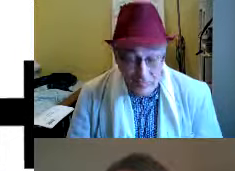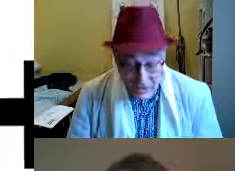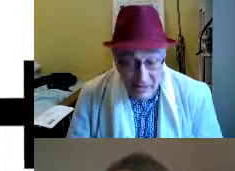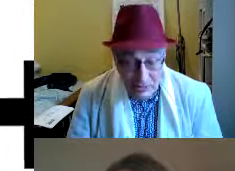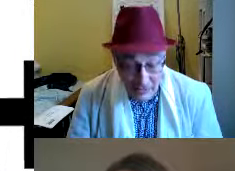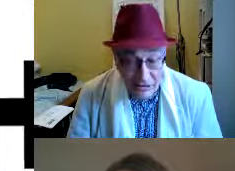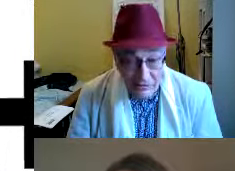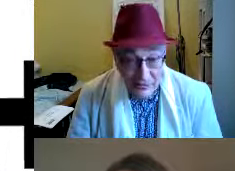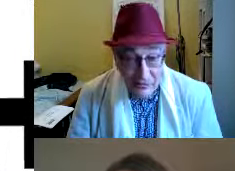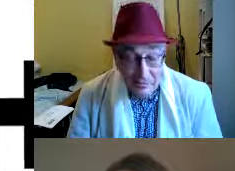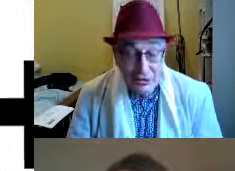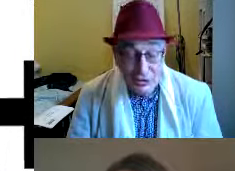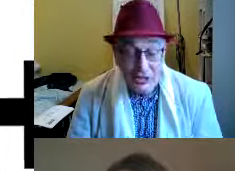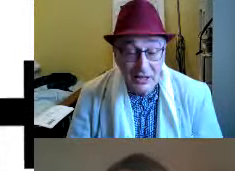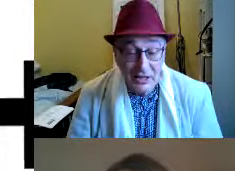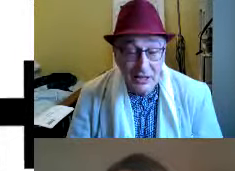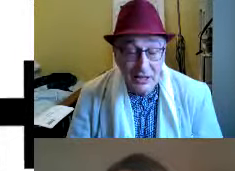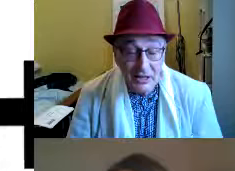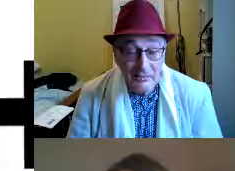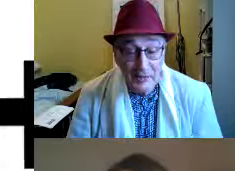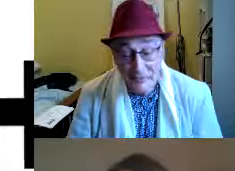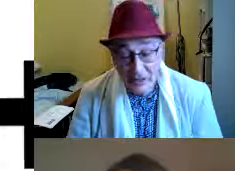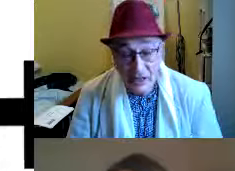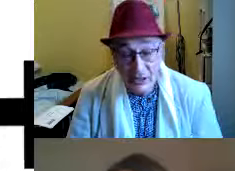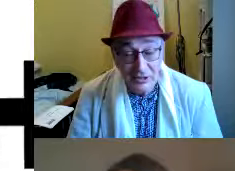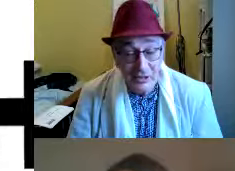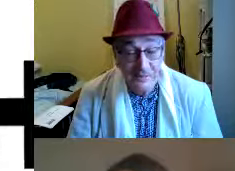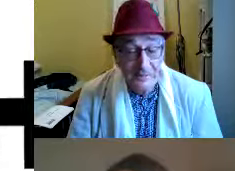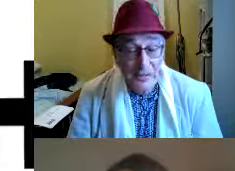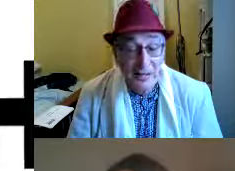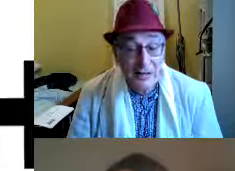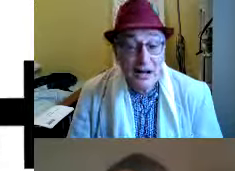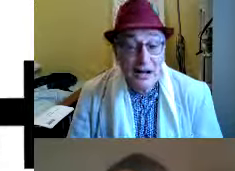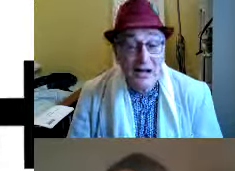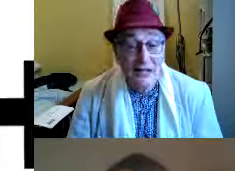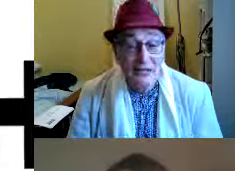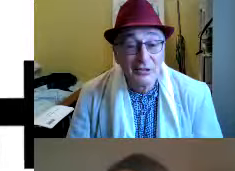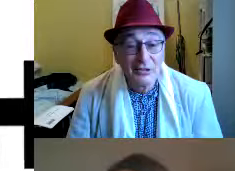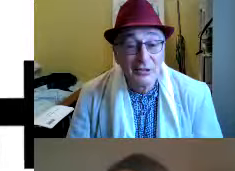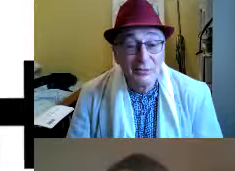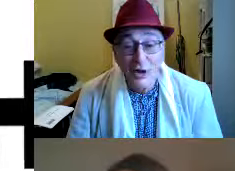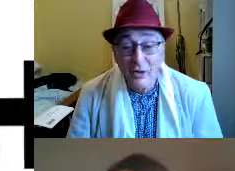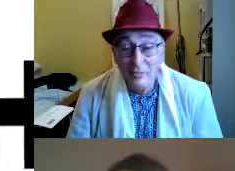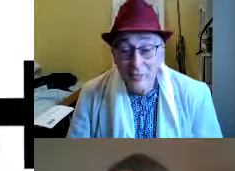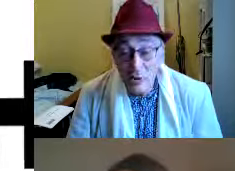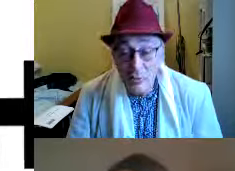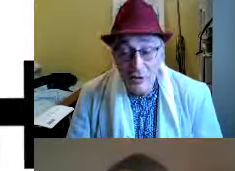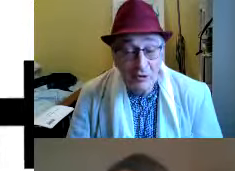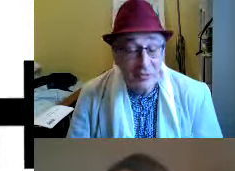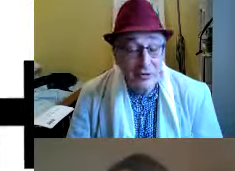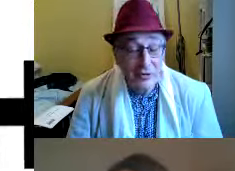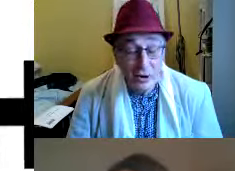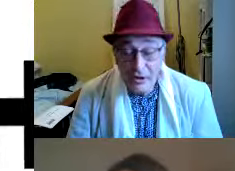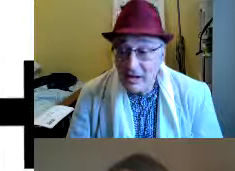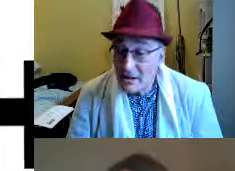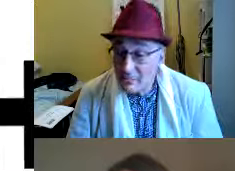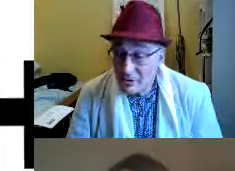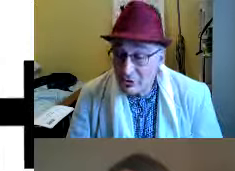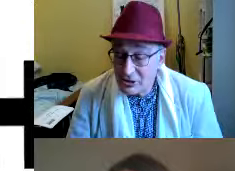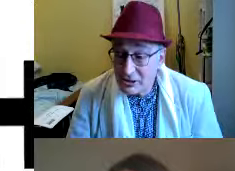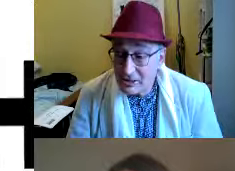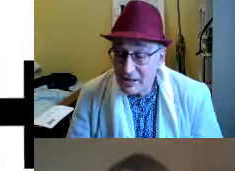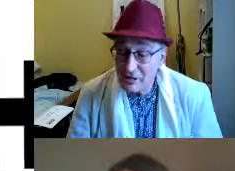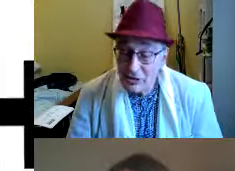there was a budget for producing a publication and at the moment colin hamburg is the editor